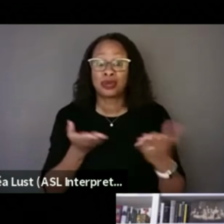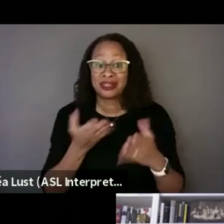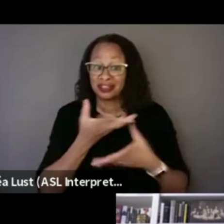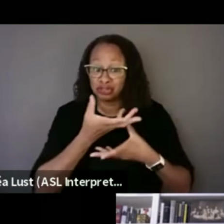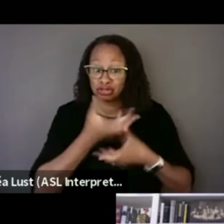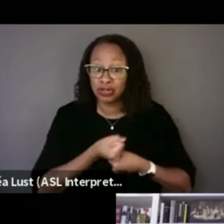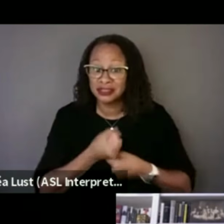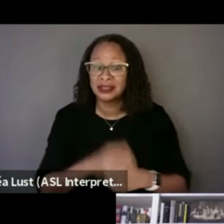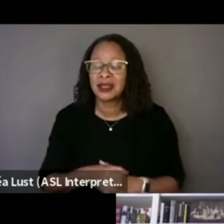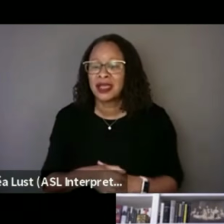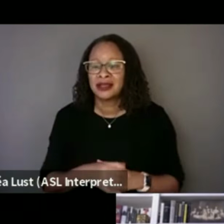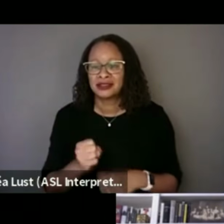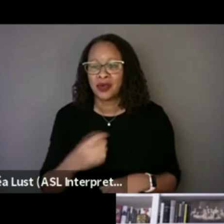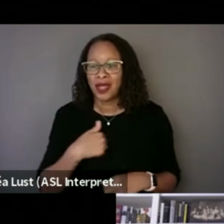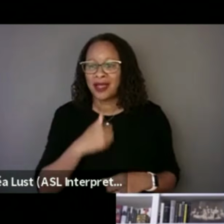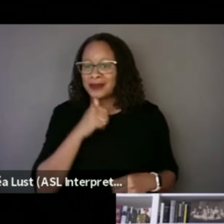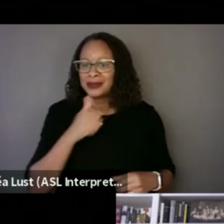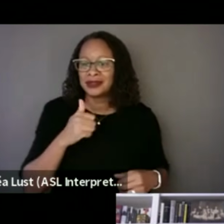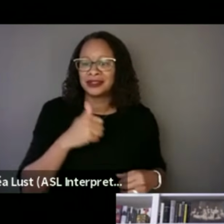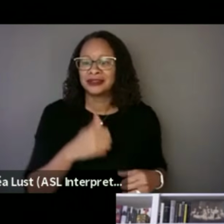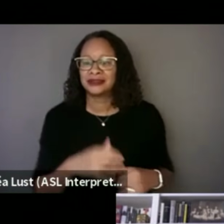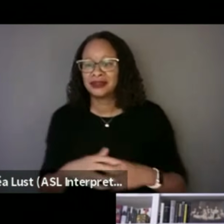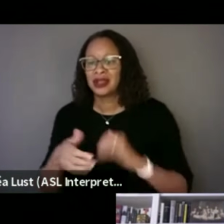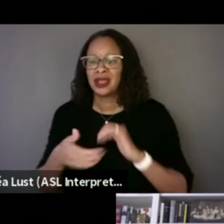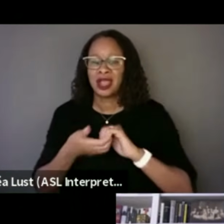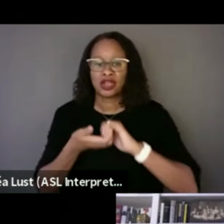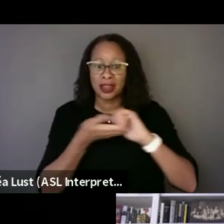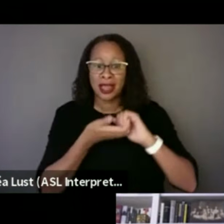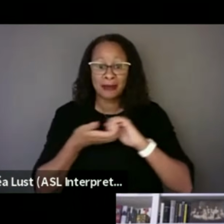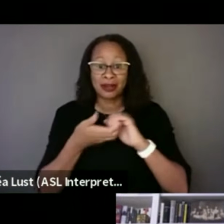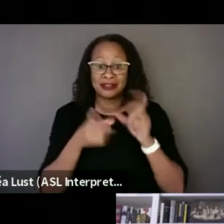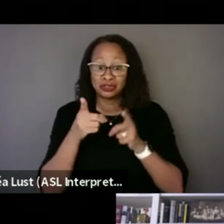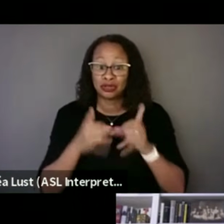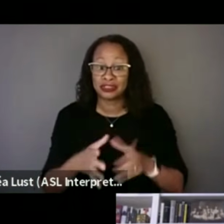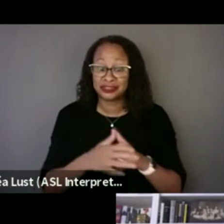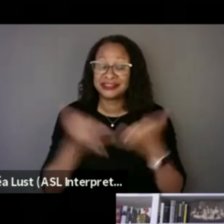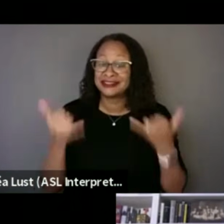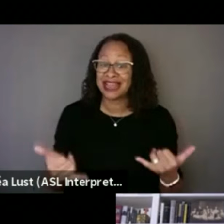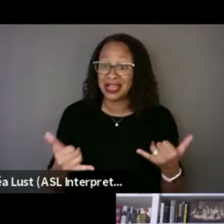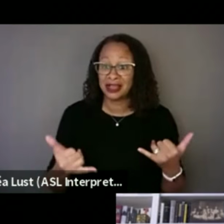So, I'm not a collaborative director in the sense of like, now we'd like you to do this.